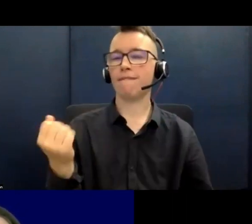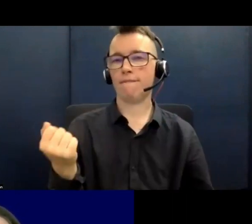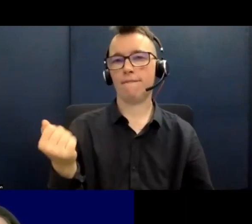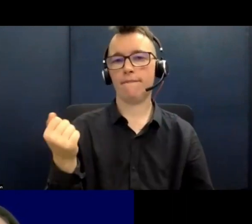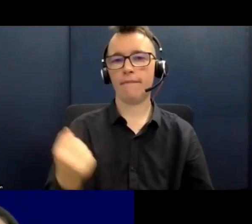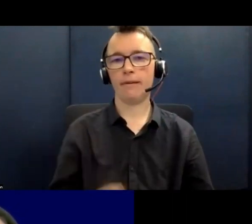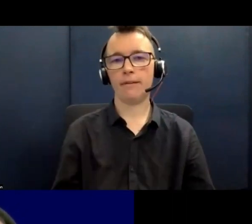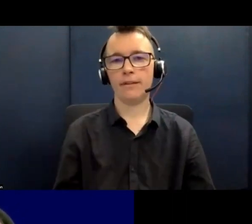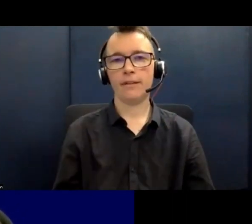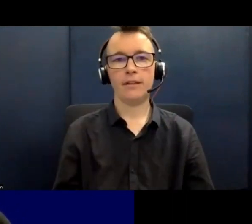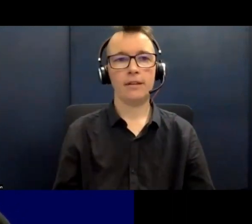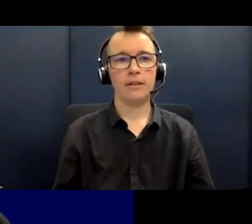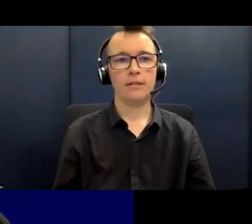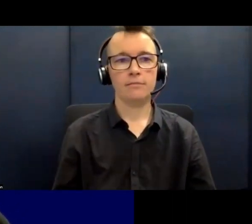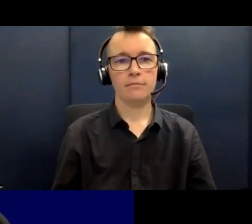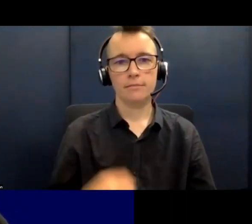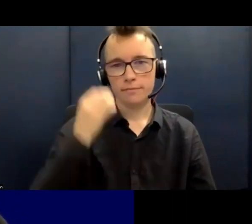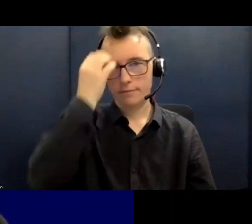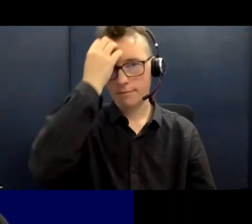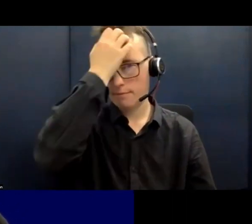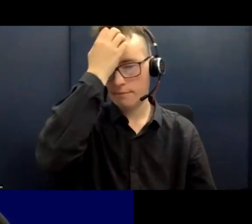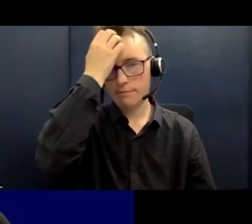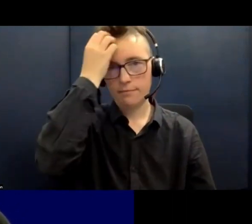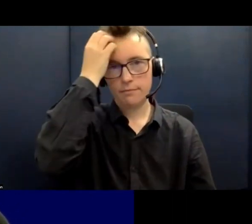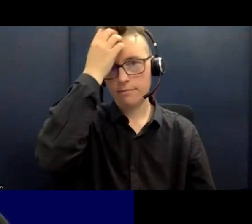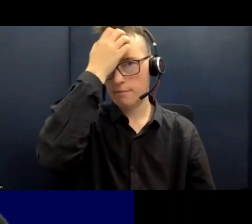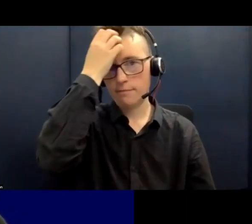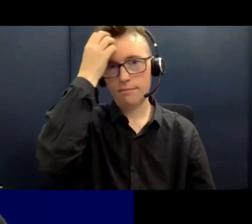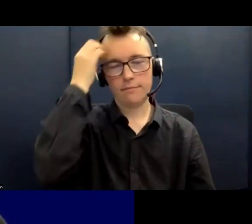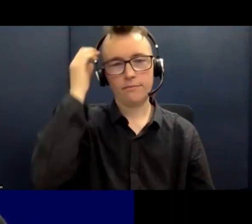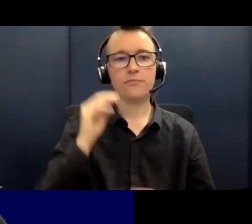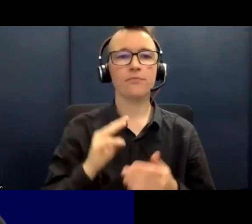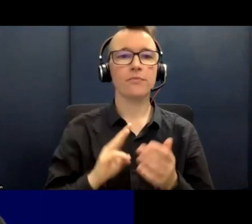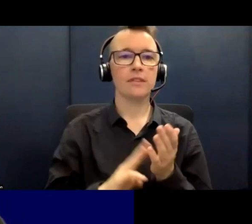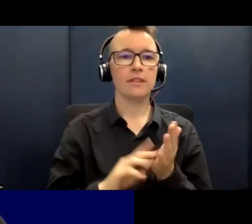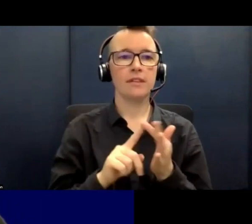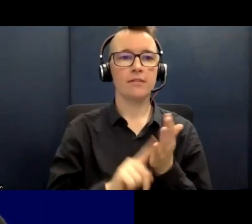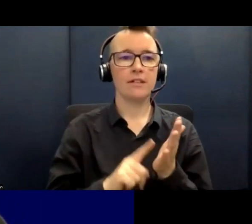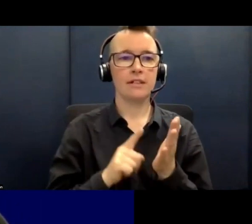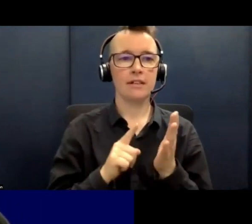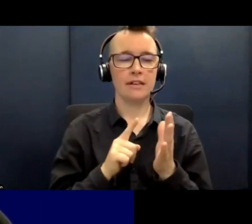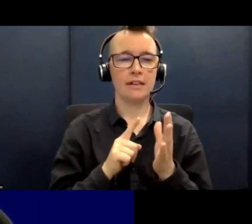[Melanie] Yes and still we have a thank you for some of those answers.